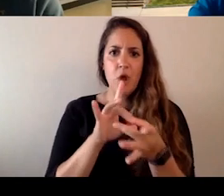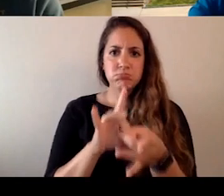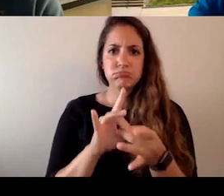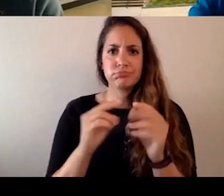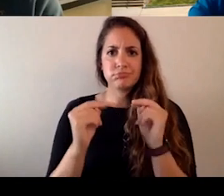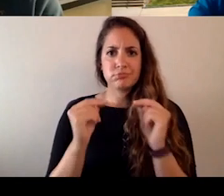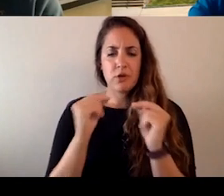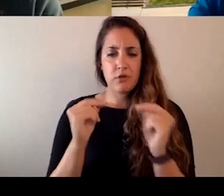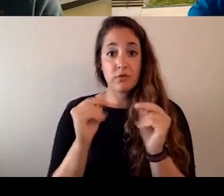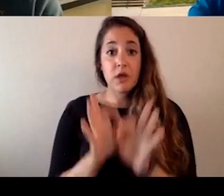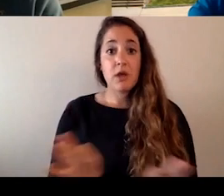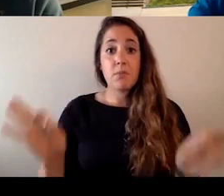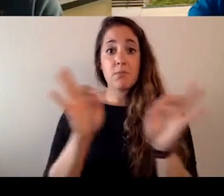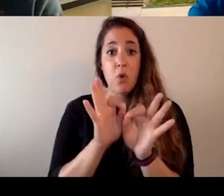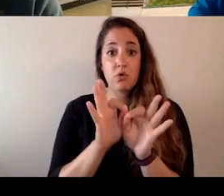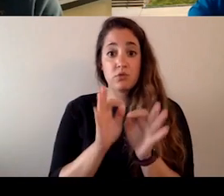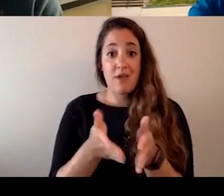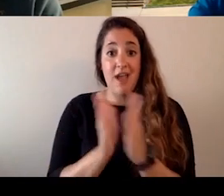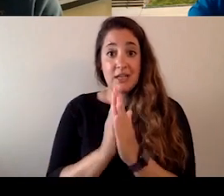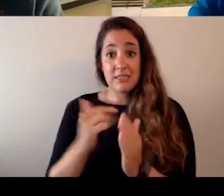Make sure to ask for the things that you're going to need